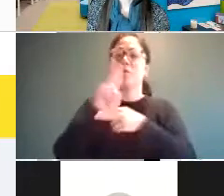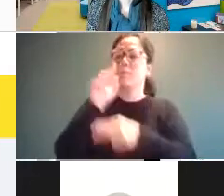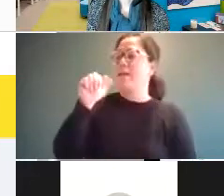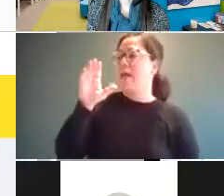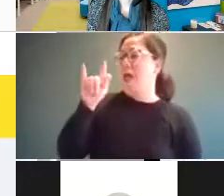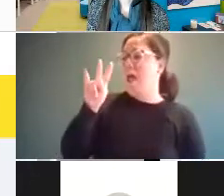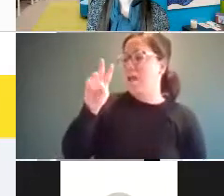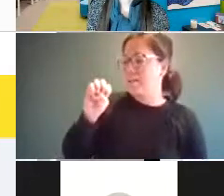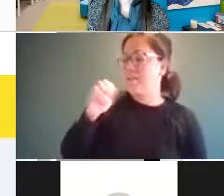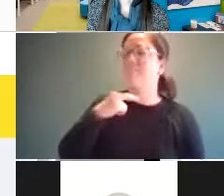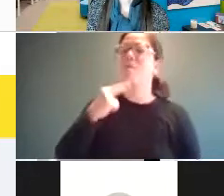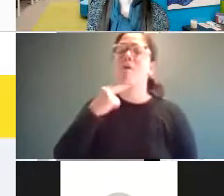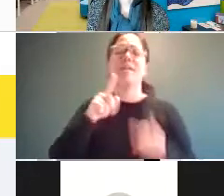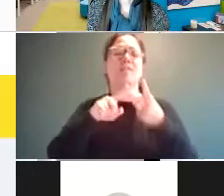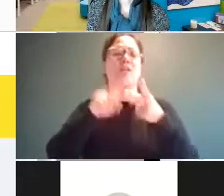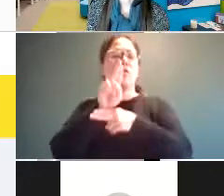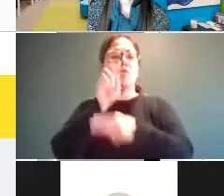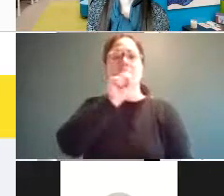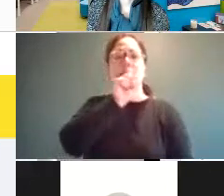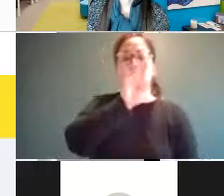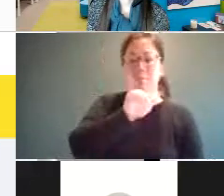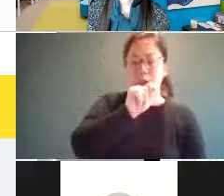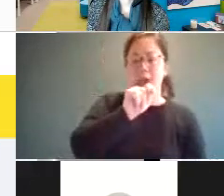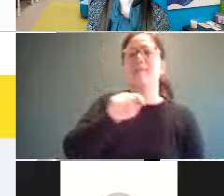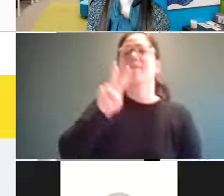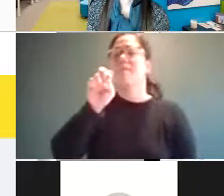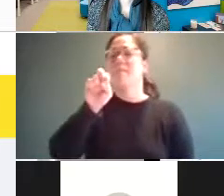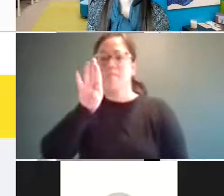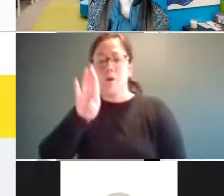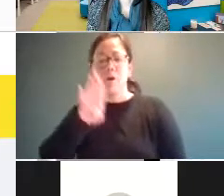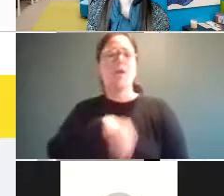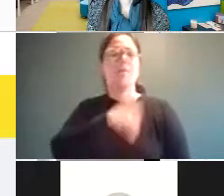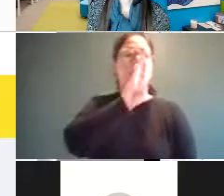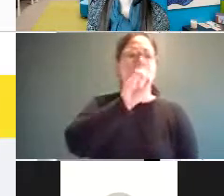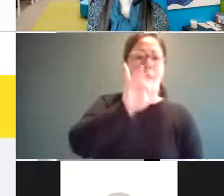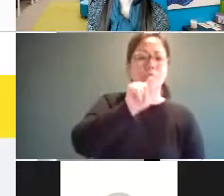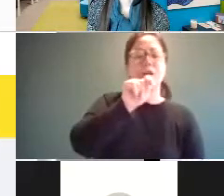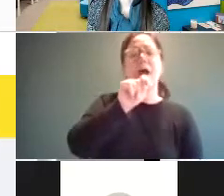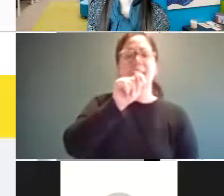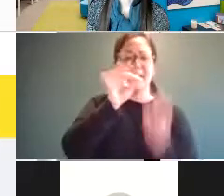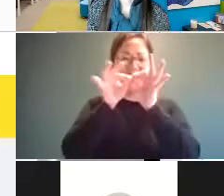use subject verb, object, sentence structure, and use positive words